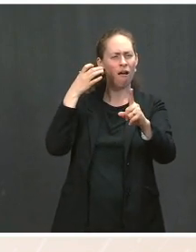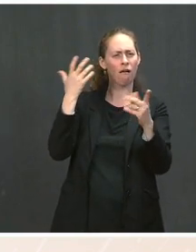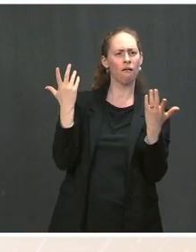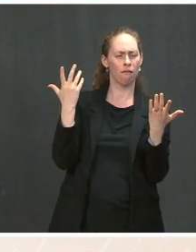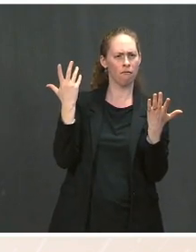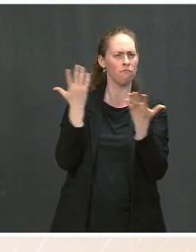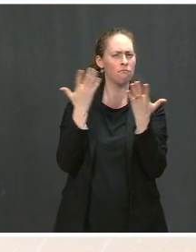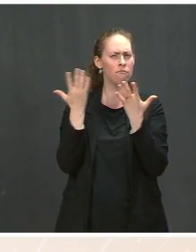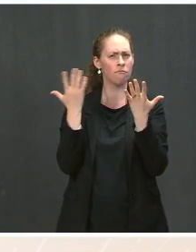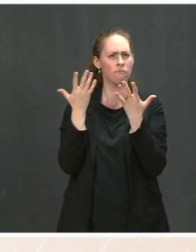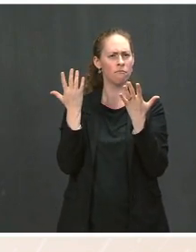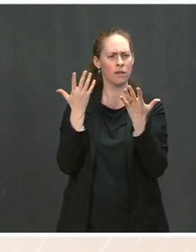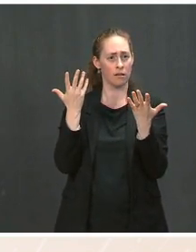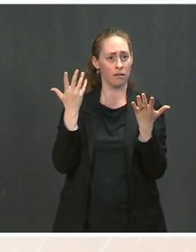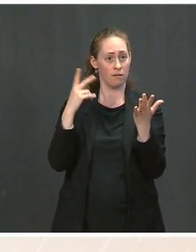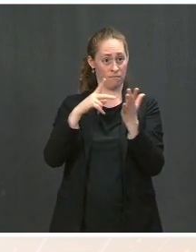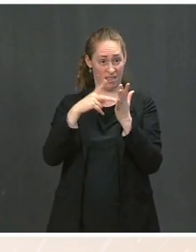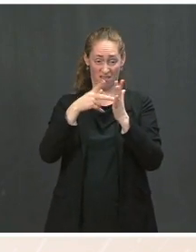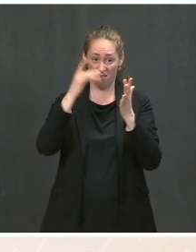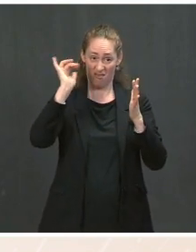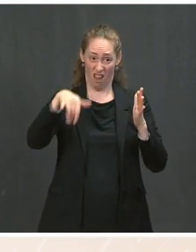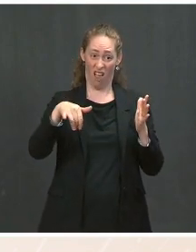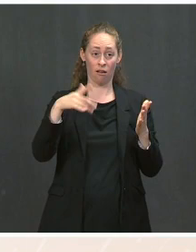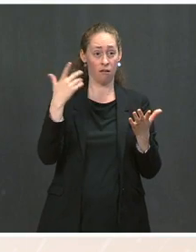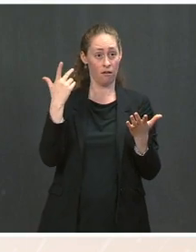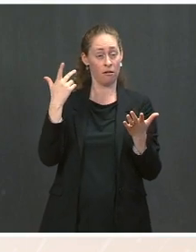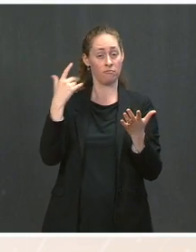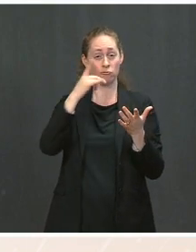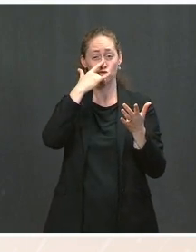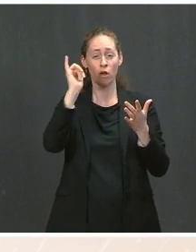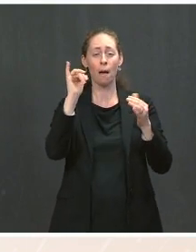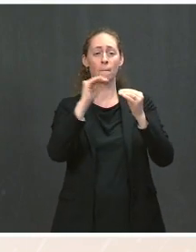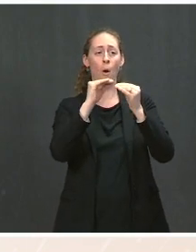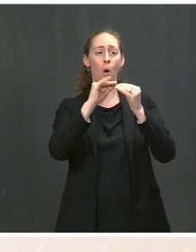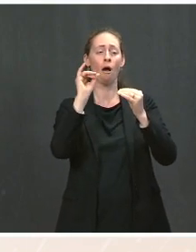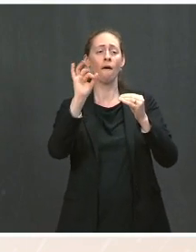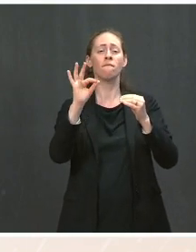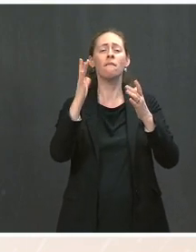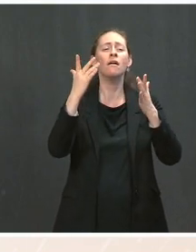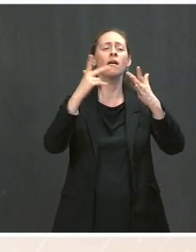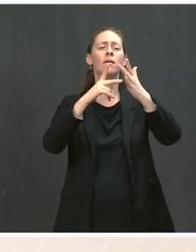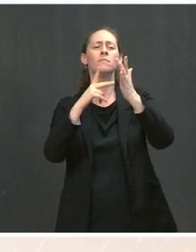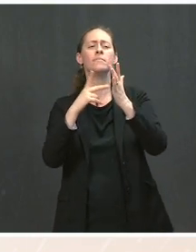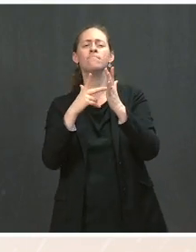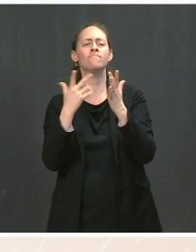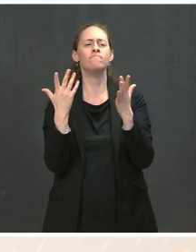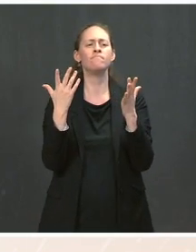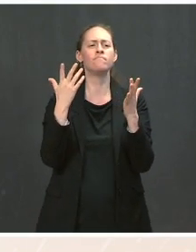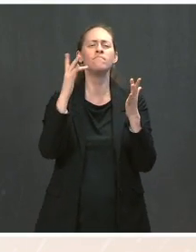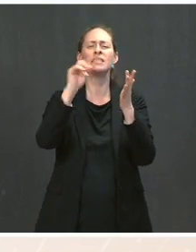than you could have perhaps pursued, what the, sort of, strategic thinking behind that is. Ms. Psaki: Well, one, we thought --